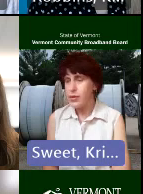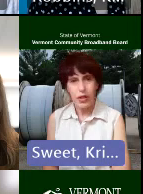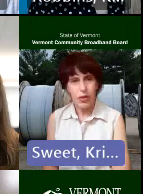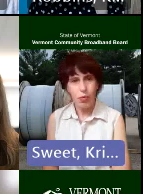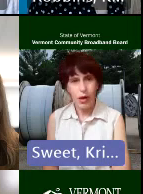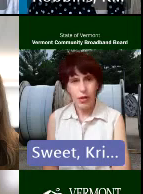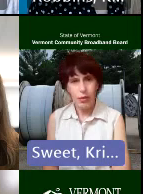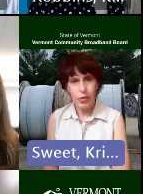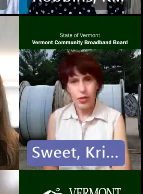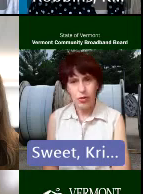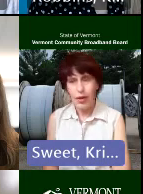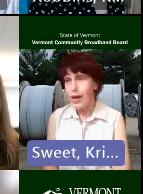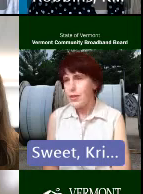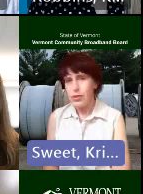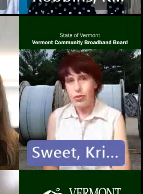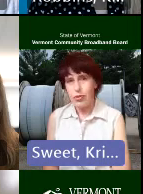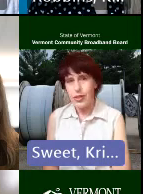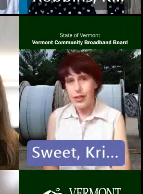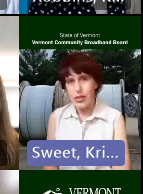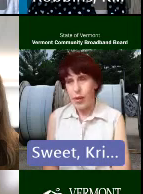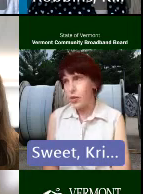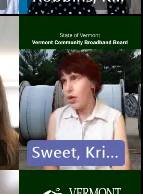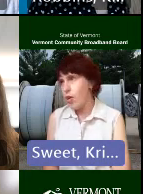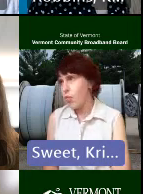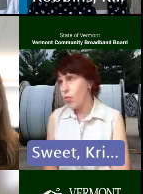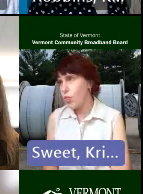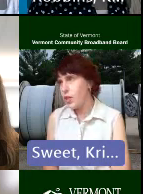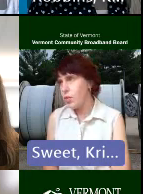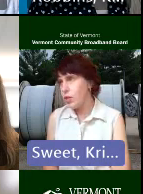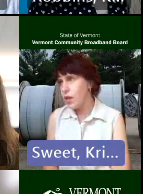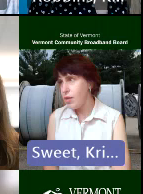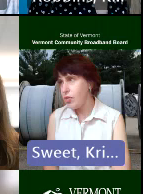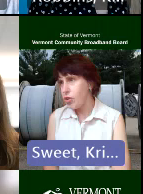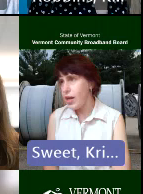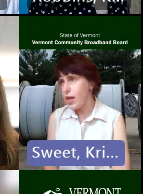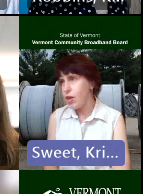Department of Public Service and wanted to welcome you to today's webinar where